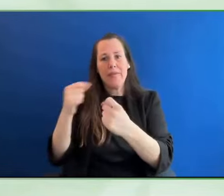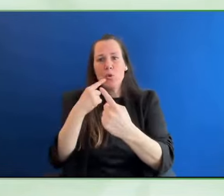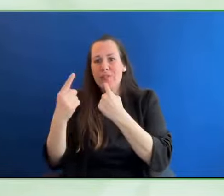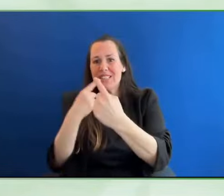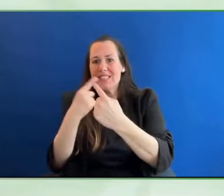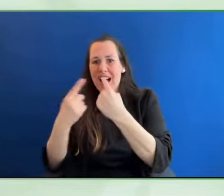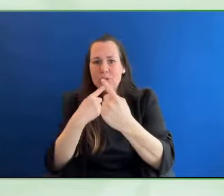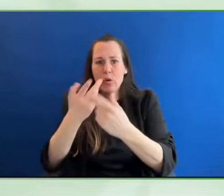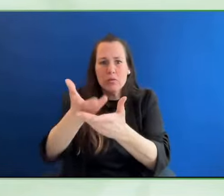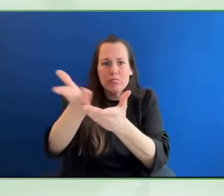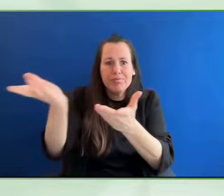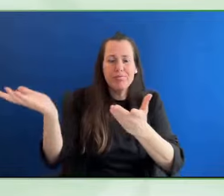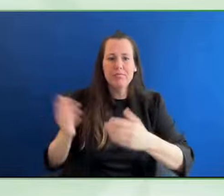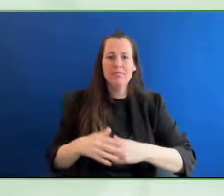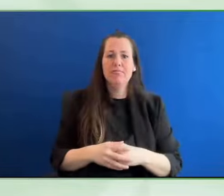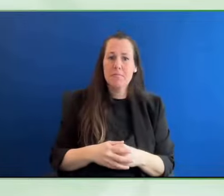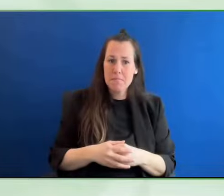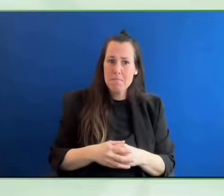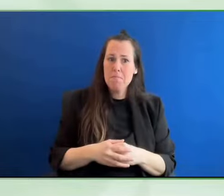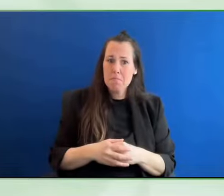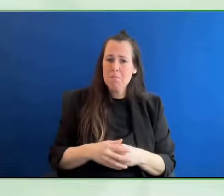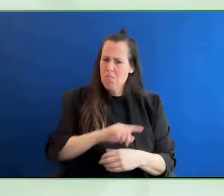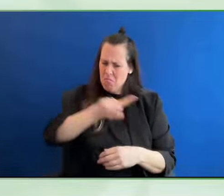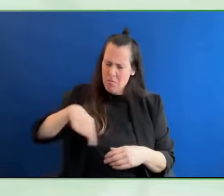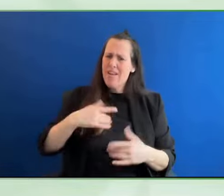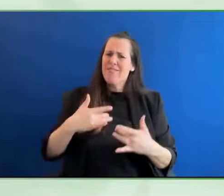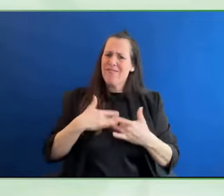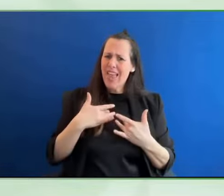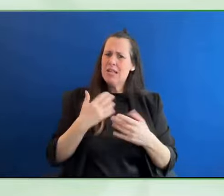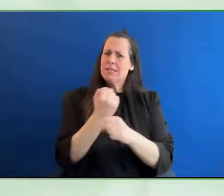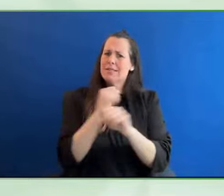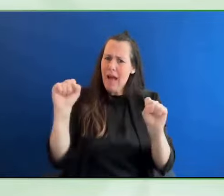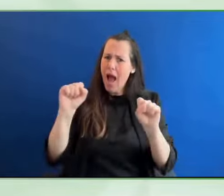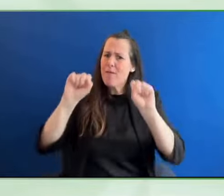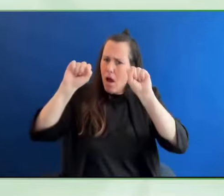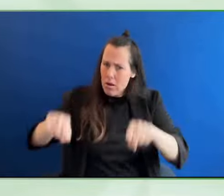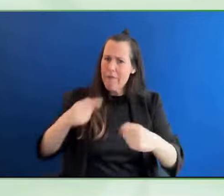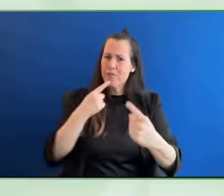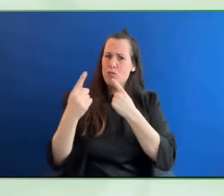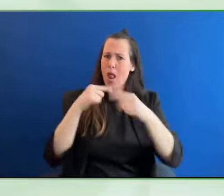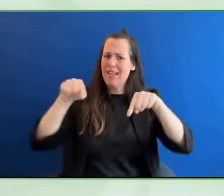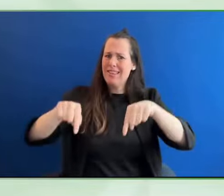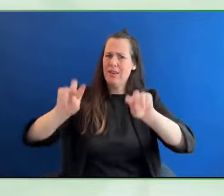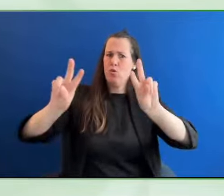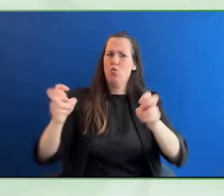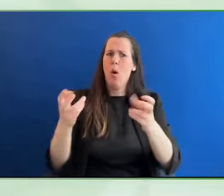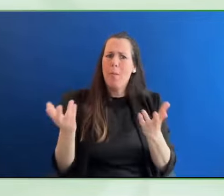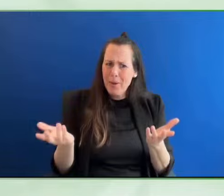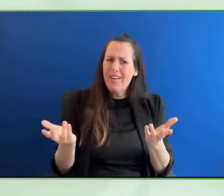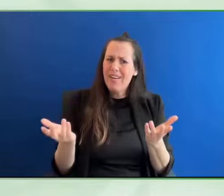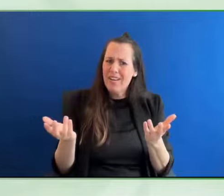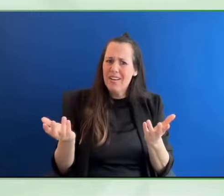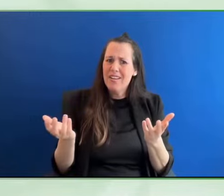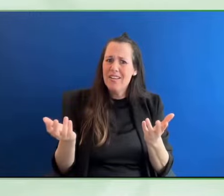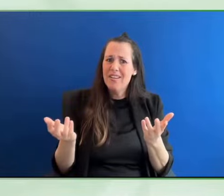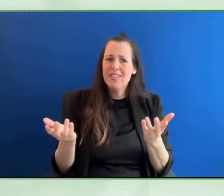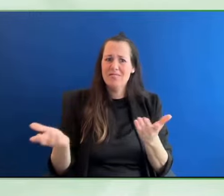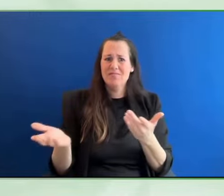There is also the legal side of accommodations, that is there to put the fact we have these